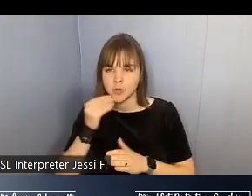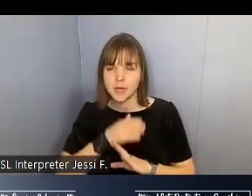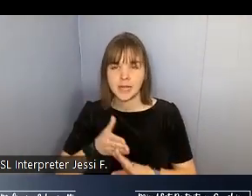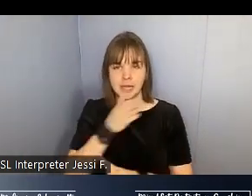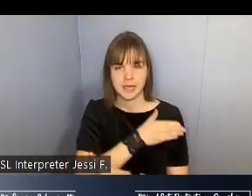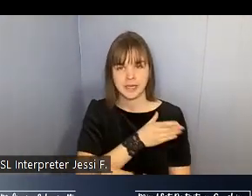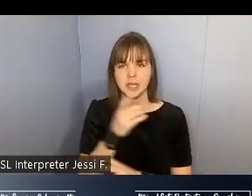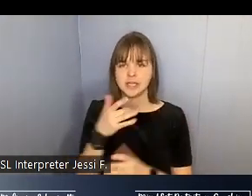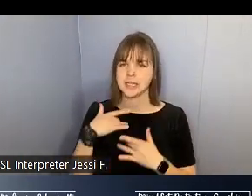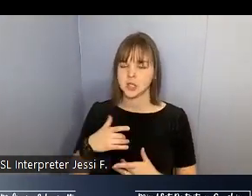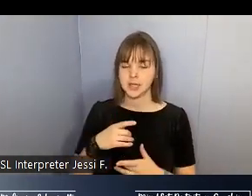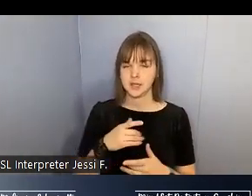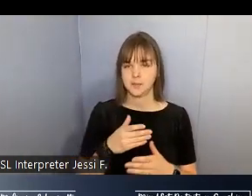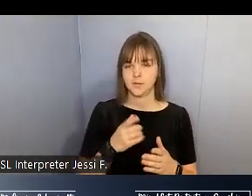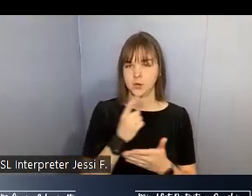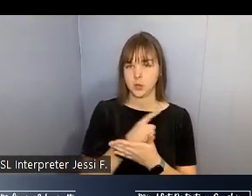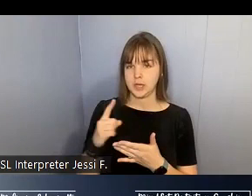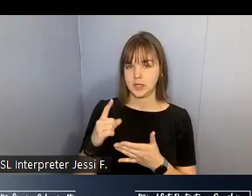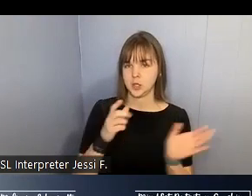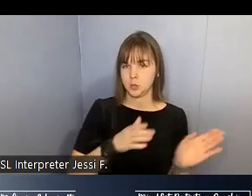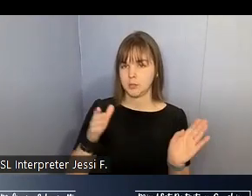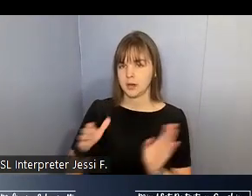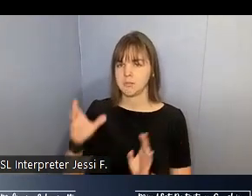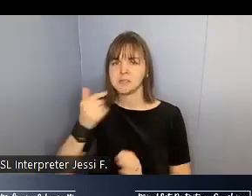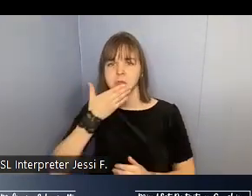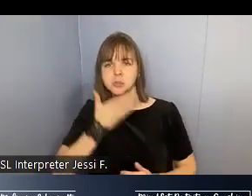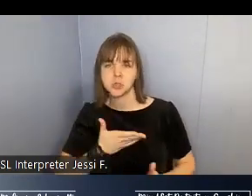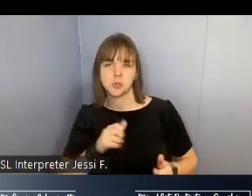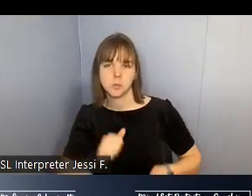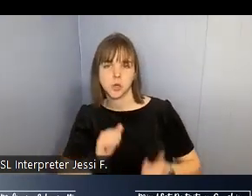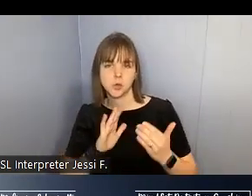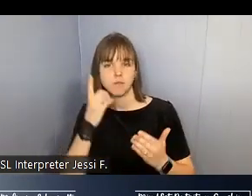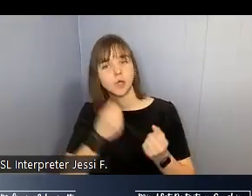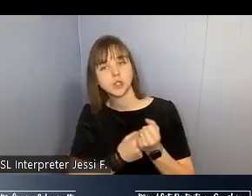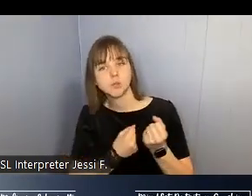And they're asking, that seems to be a good way to support healthy portions.